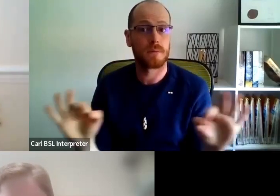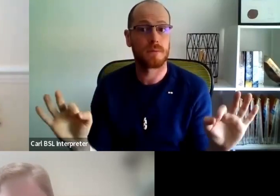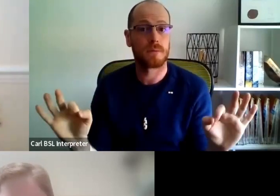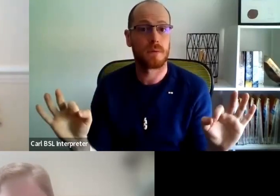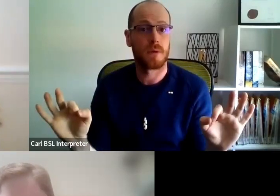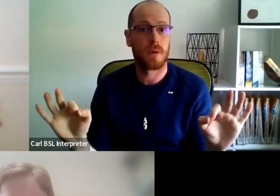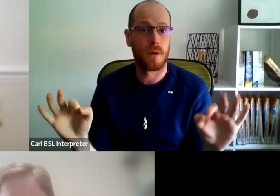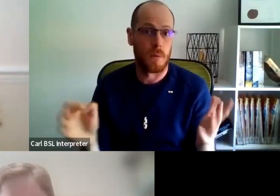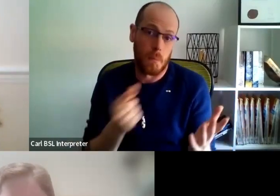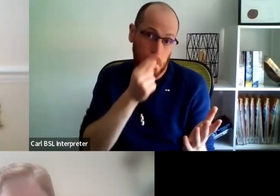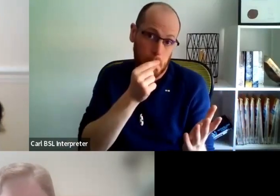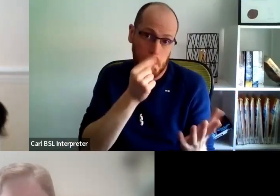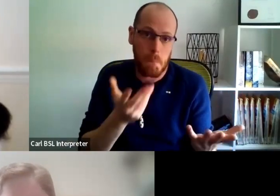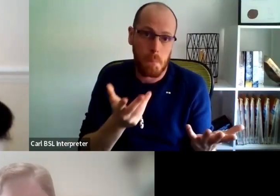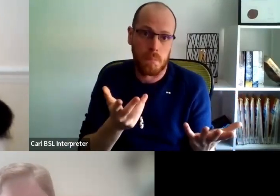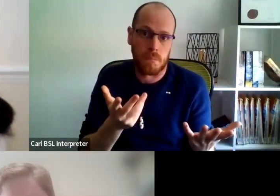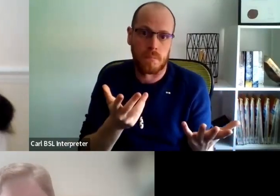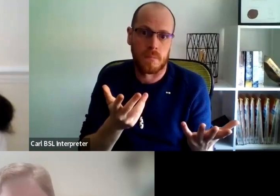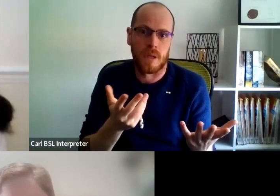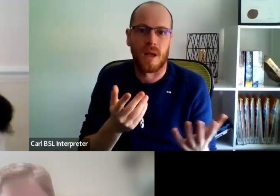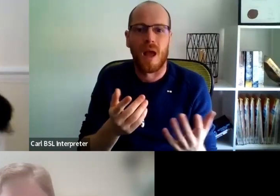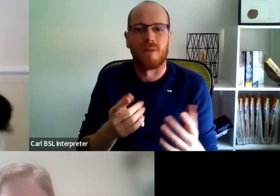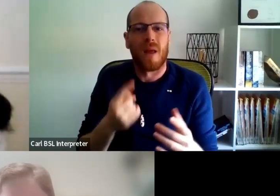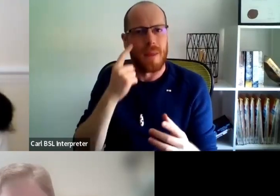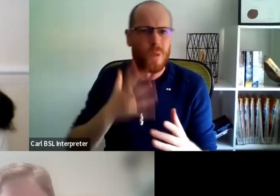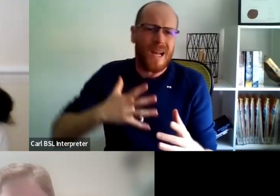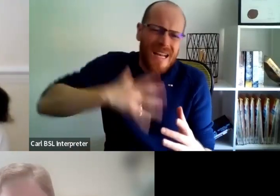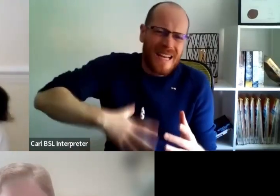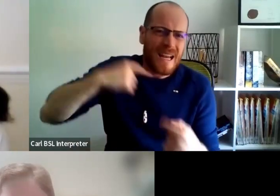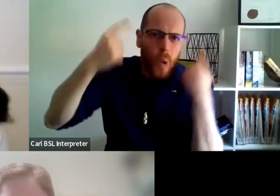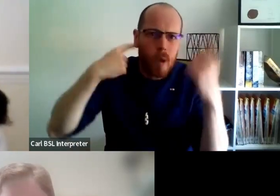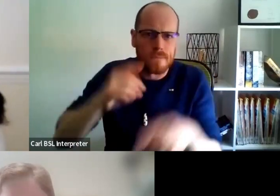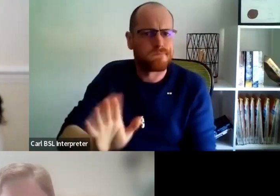part of, you know, because people tend to think that you always need noise, that silence can also